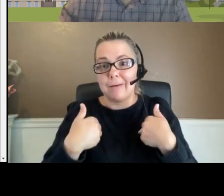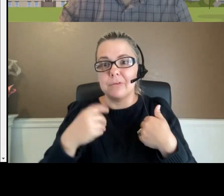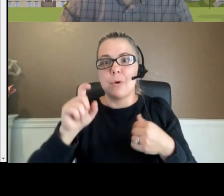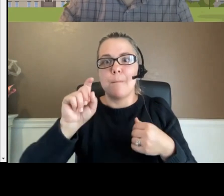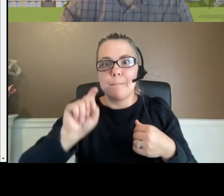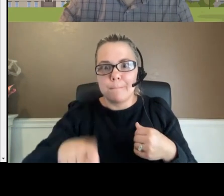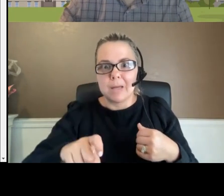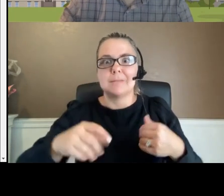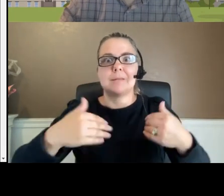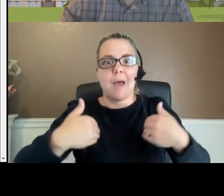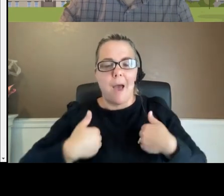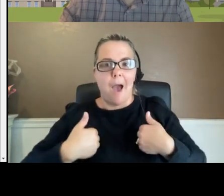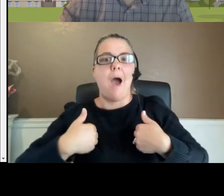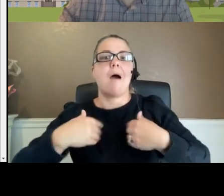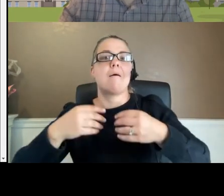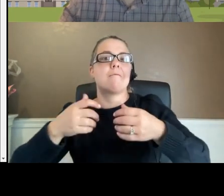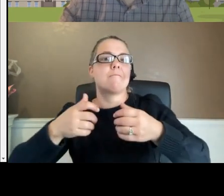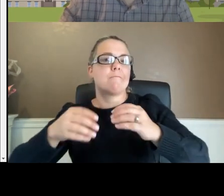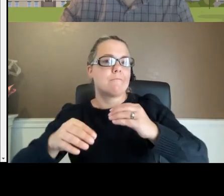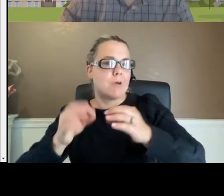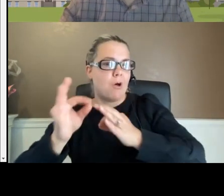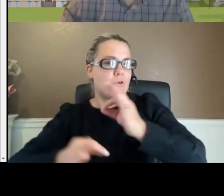but this gives me you know this gives me the information to help make that decision.